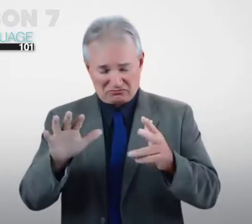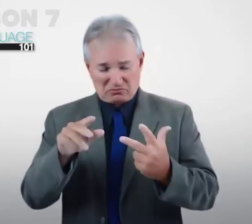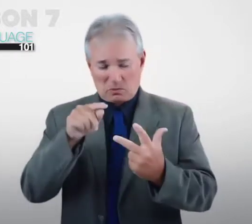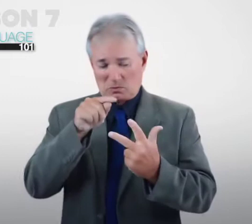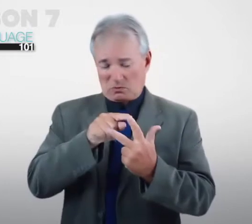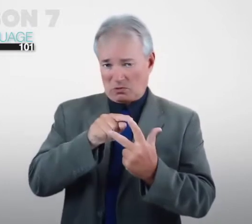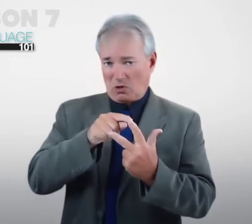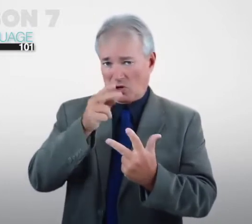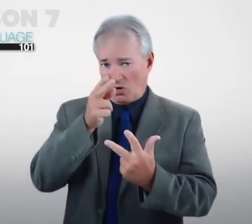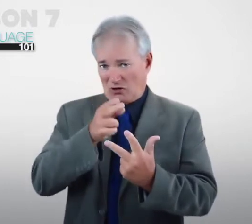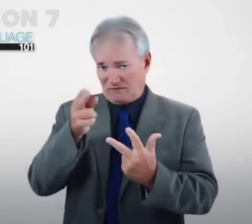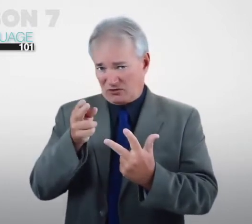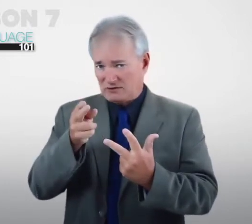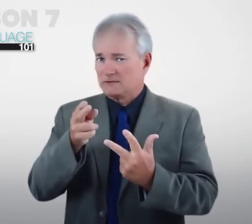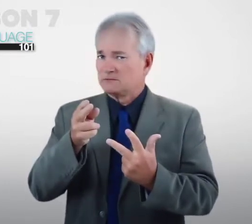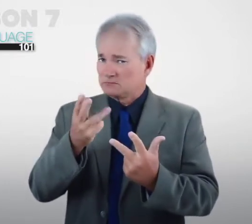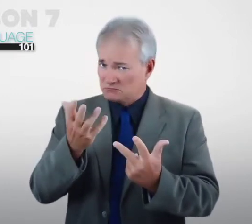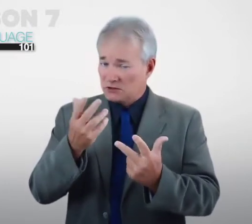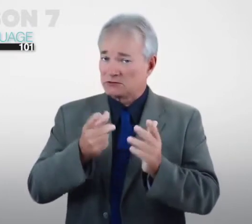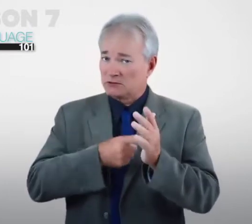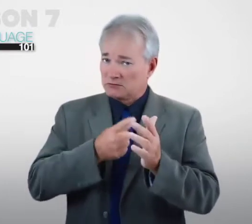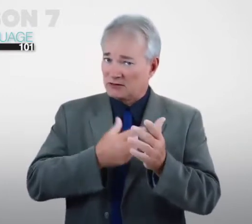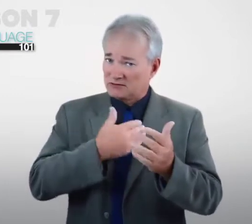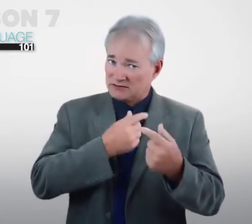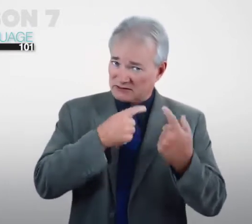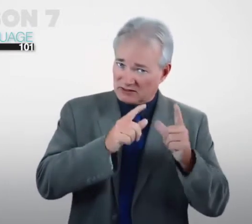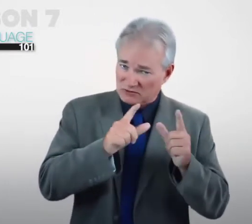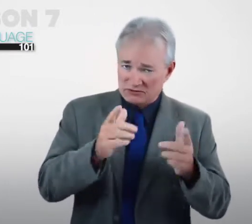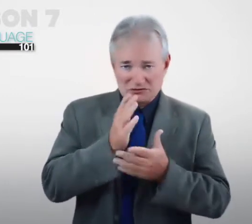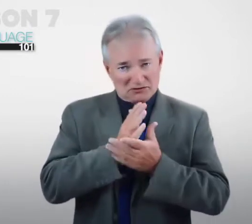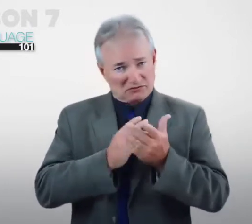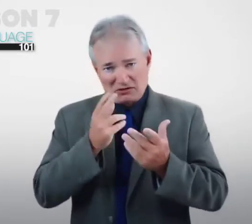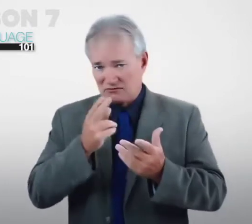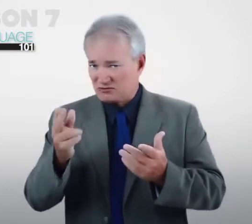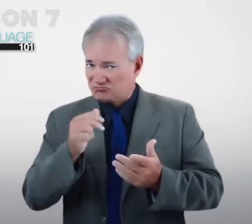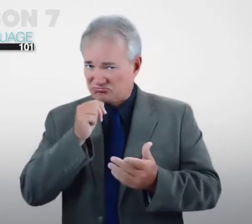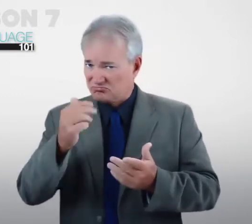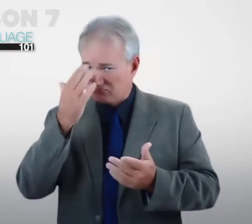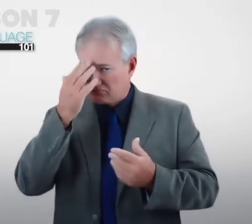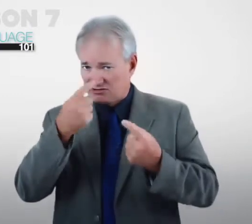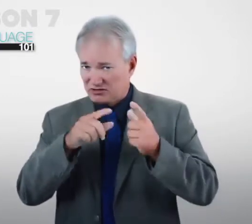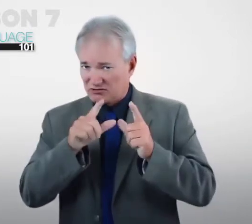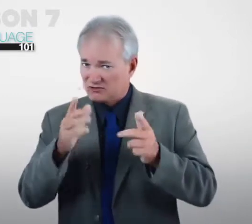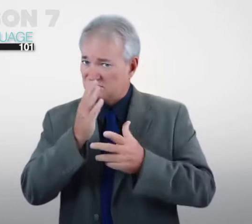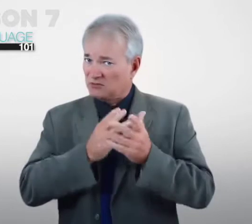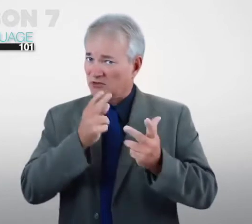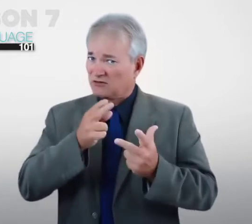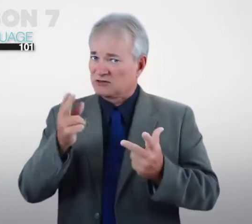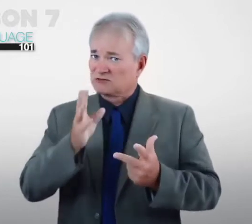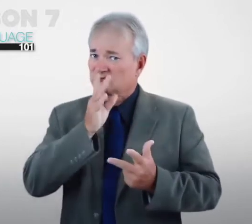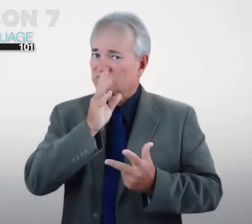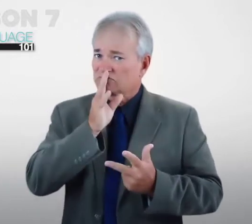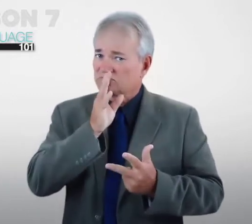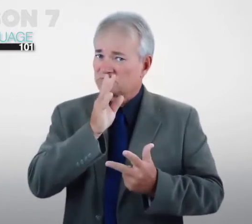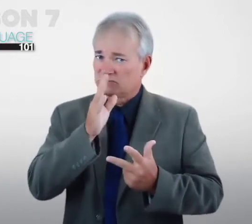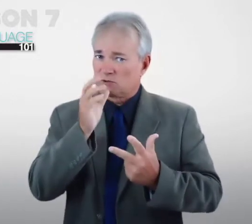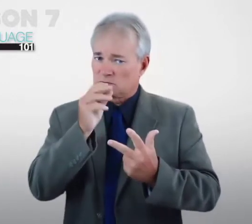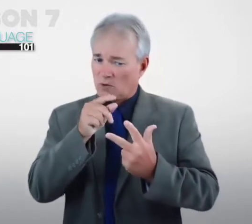you use ASL primarily. Now, if you're hard of hearing, that means you might use some sign language or you might not,